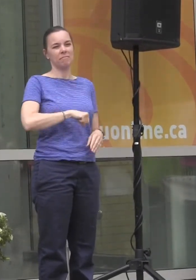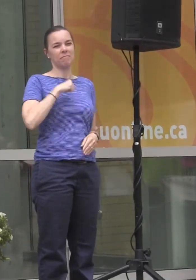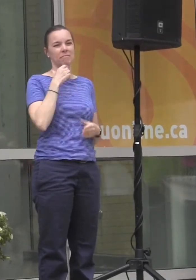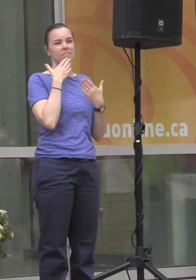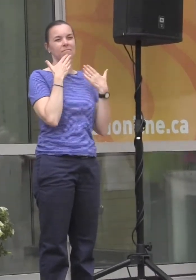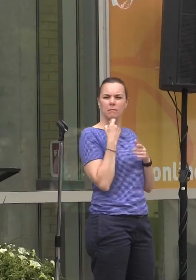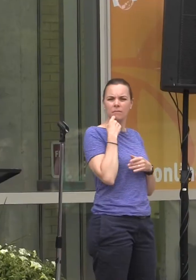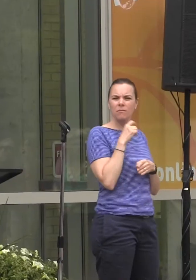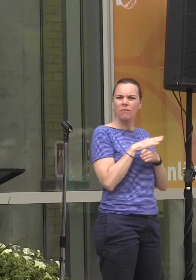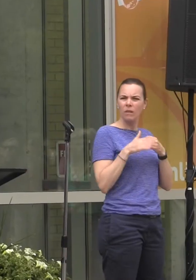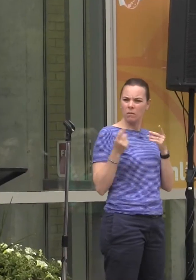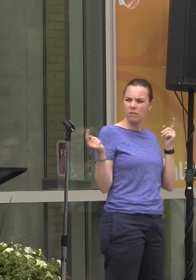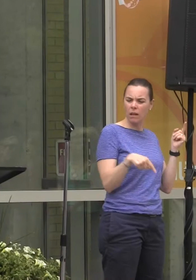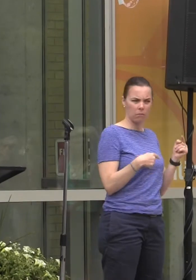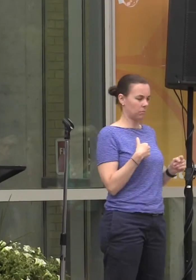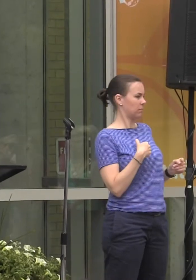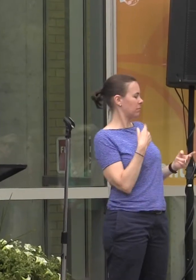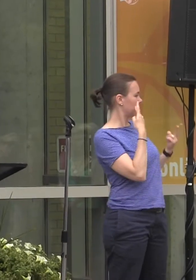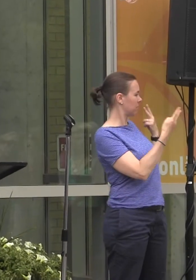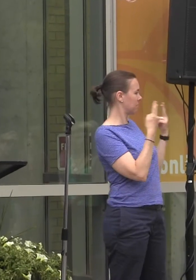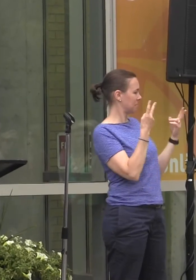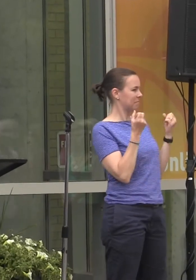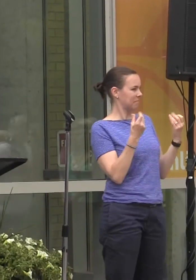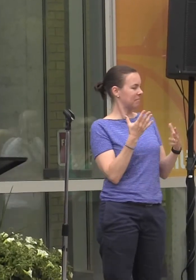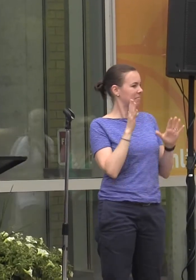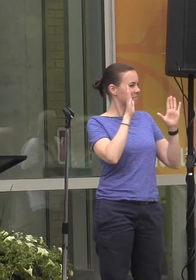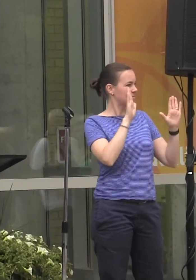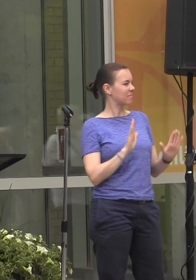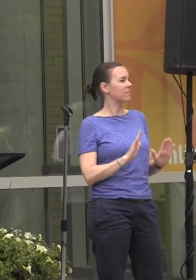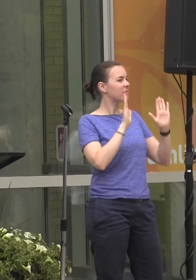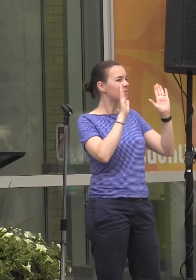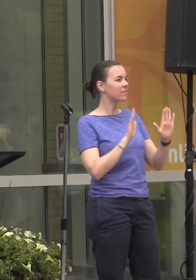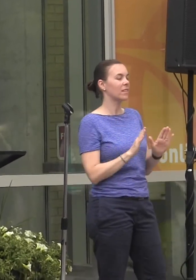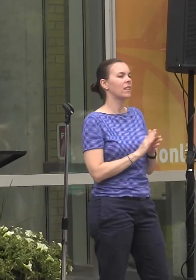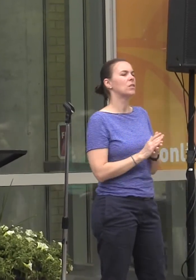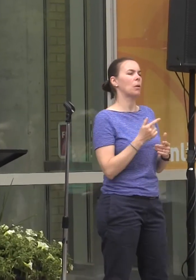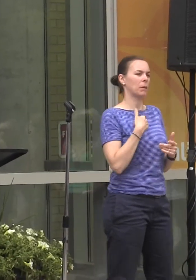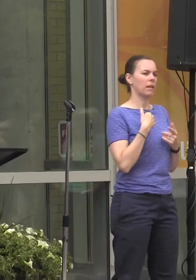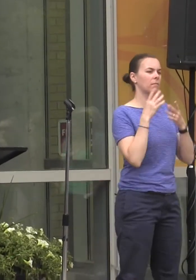on part of the University but for everyone who is participating